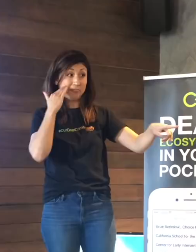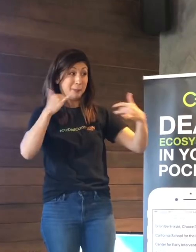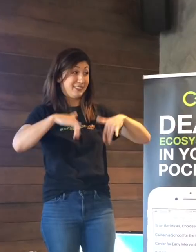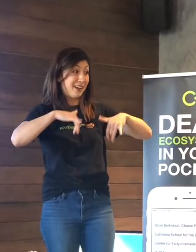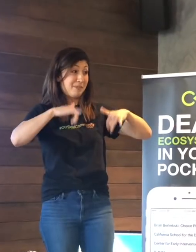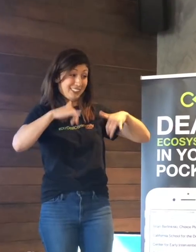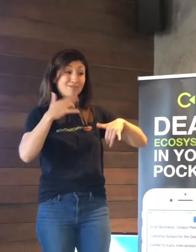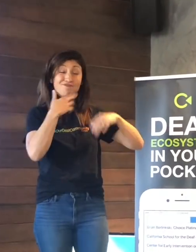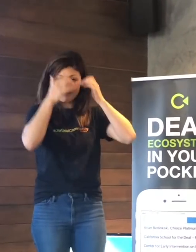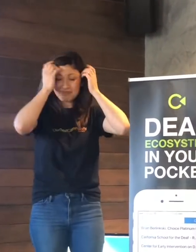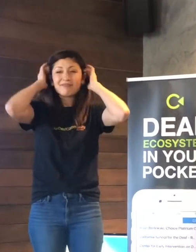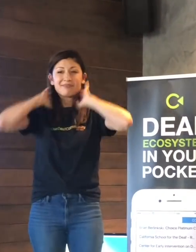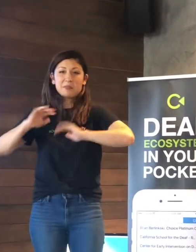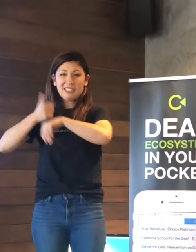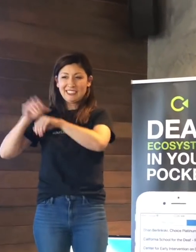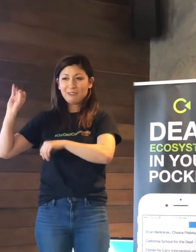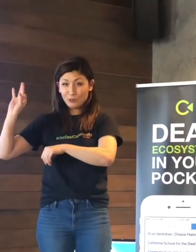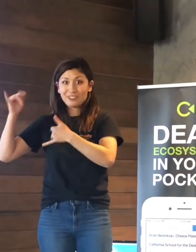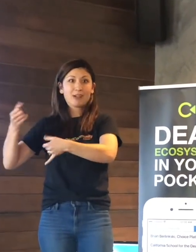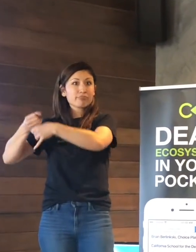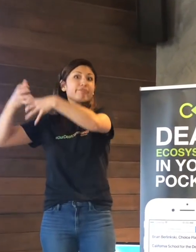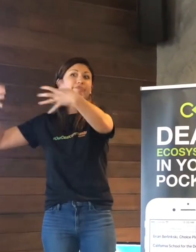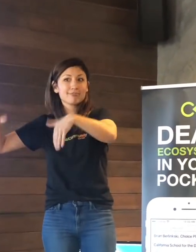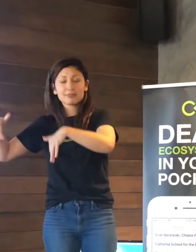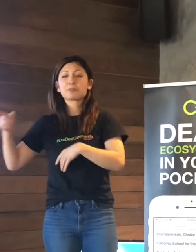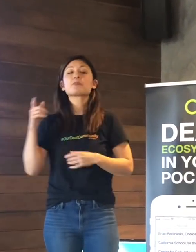Are you familiar with Mozzeria? Yes, it's a pizzeria. It's based in San Francisco and is now expanding.